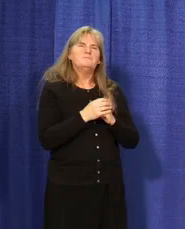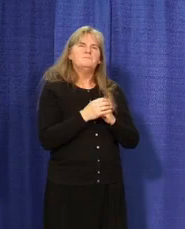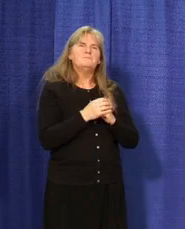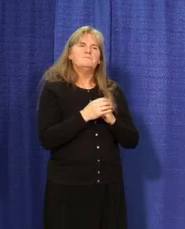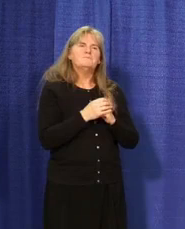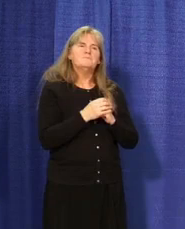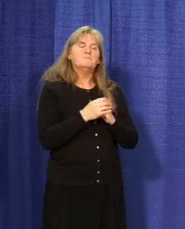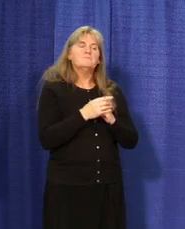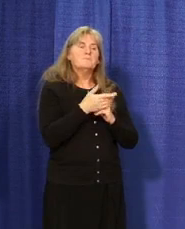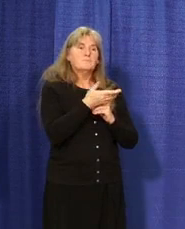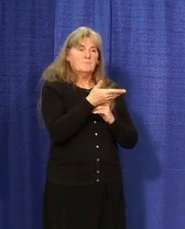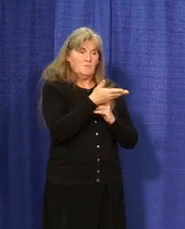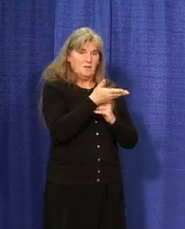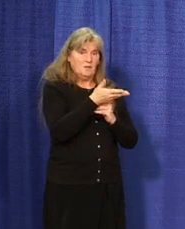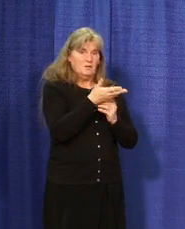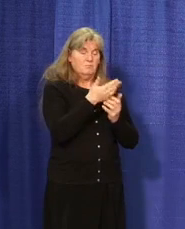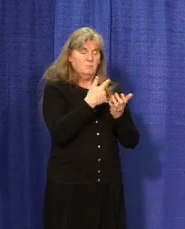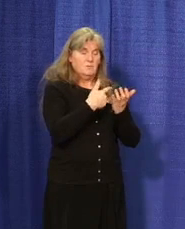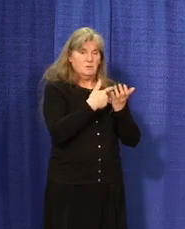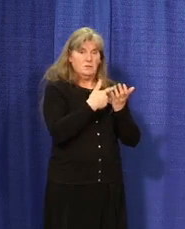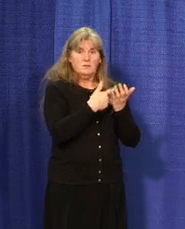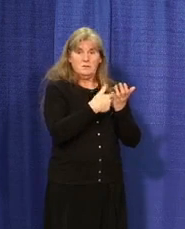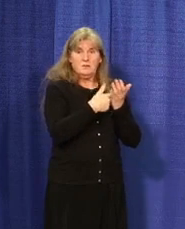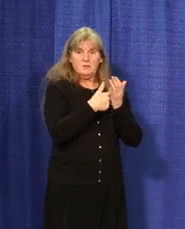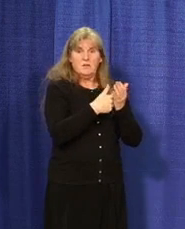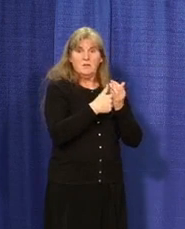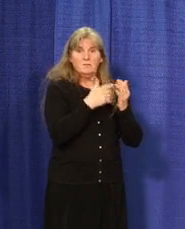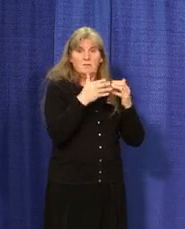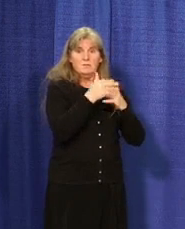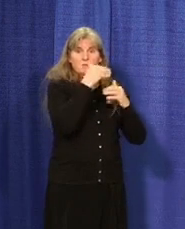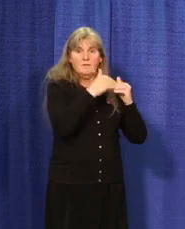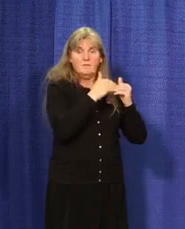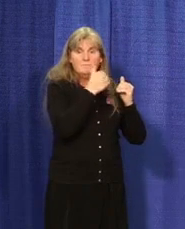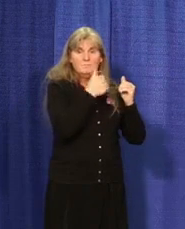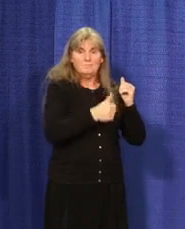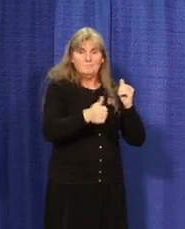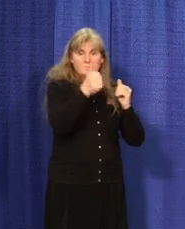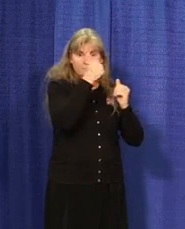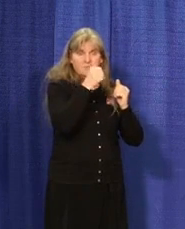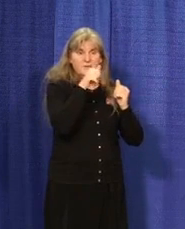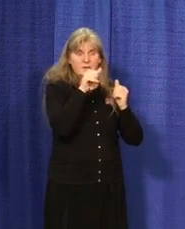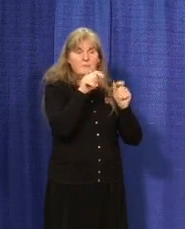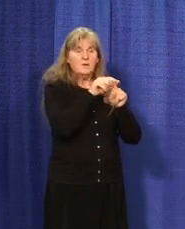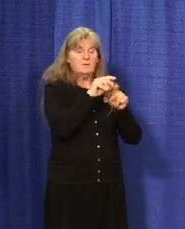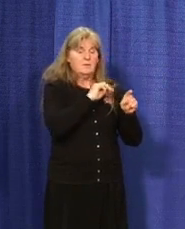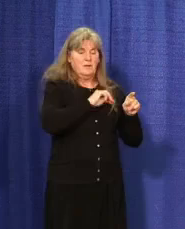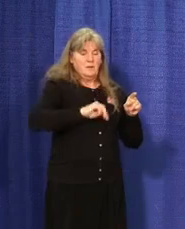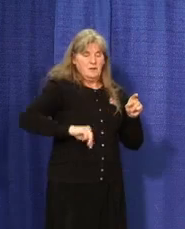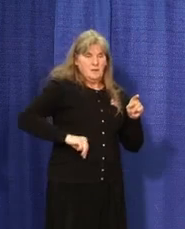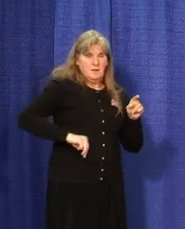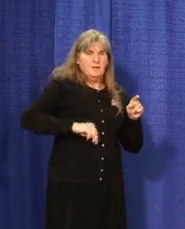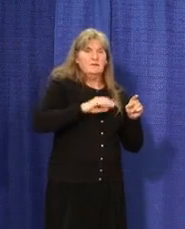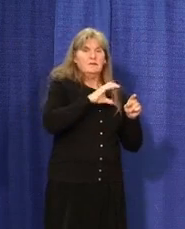First Nation, we have also been working directly and closely with the Mayor and the CAO of Watson Lake.